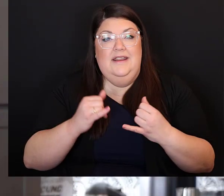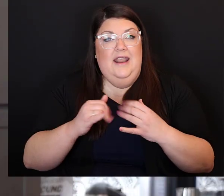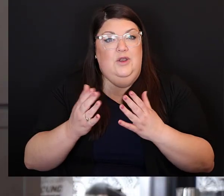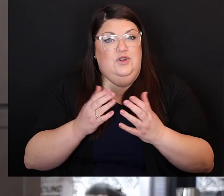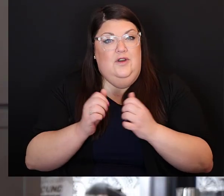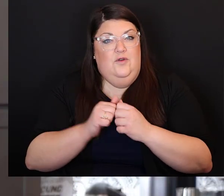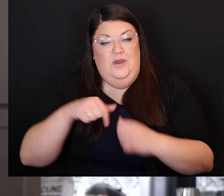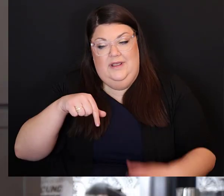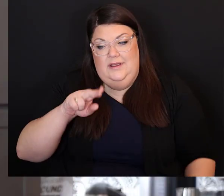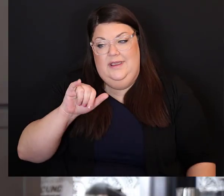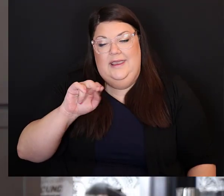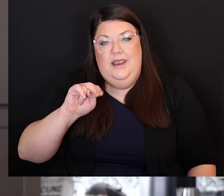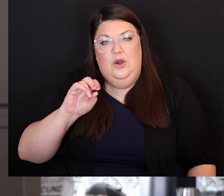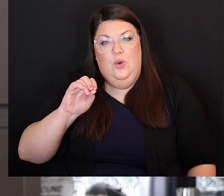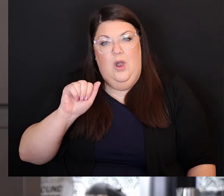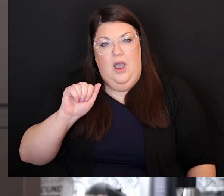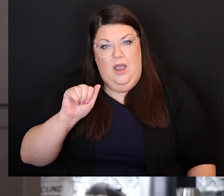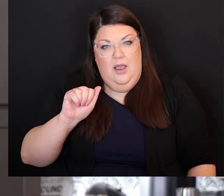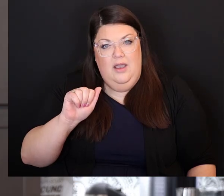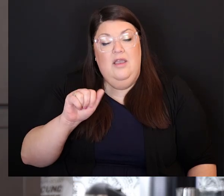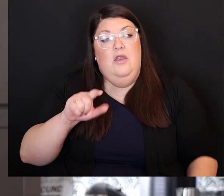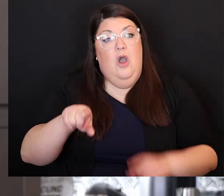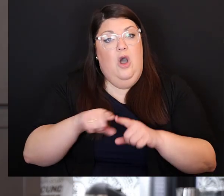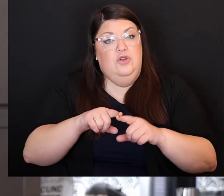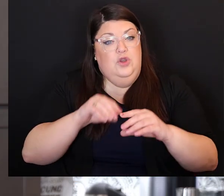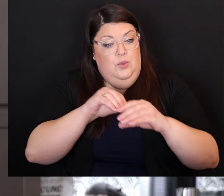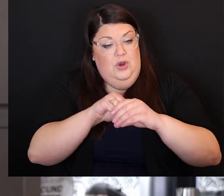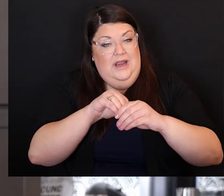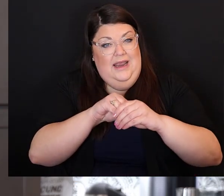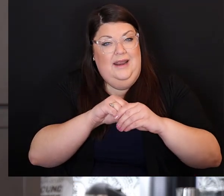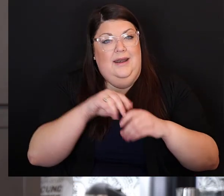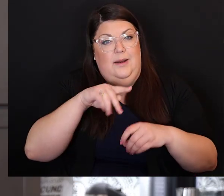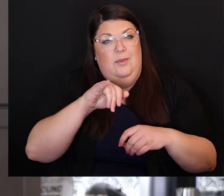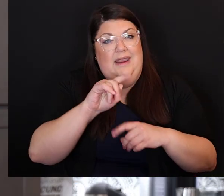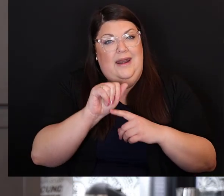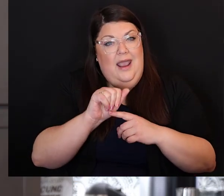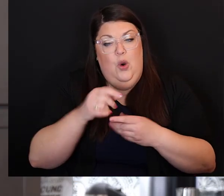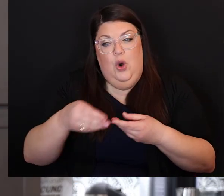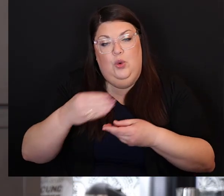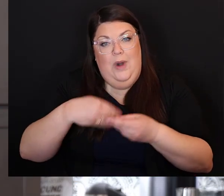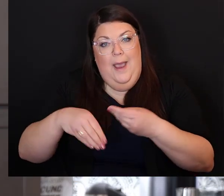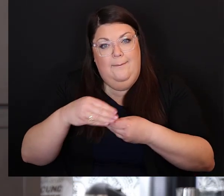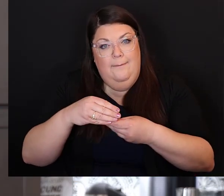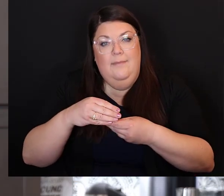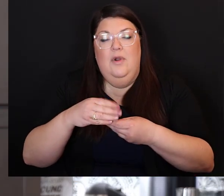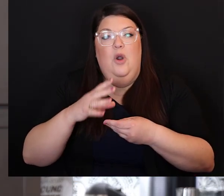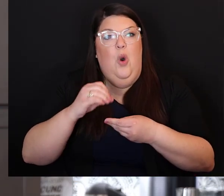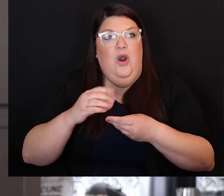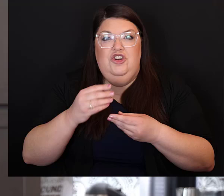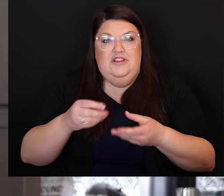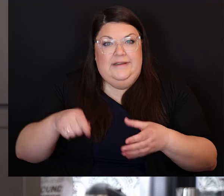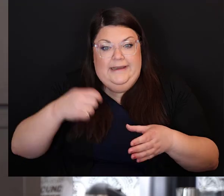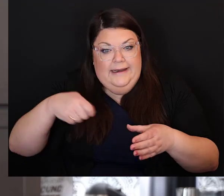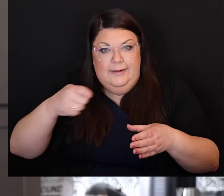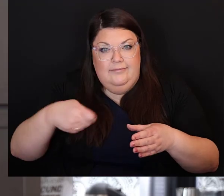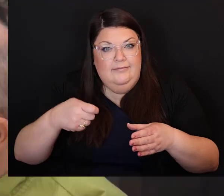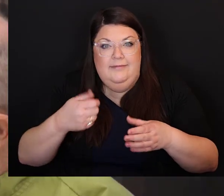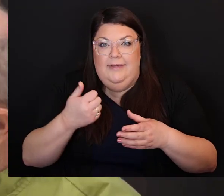You could also stuff this in a pita or make it a wrap too as well for a sandwich for lunch, or you can just eat it straight from the bowl over the kitchen sink if you want to.